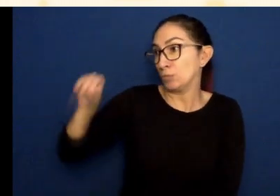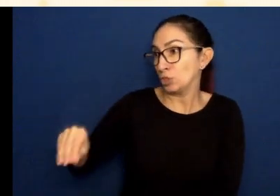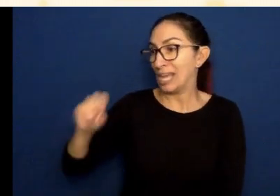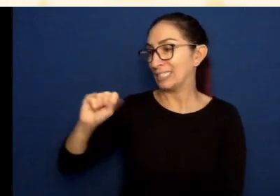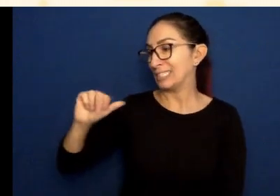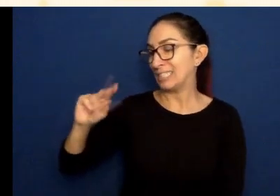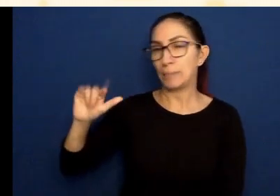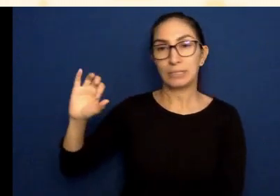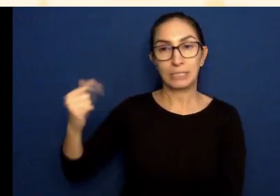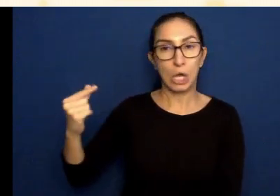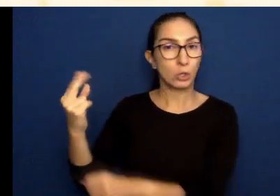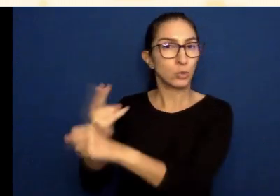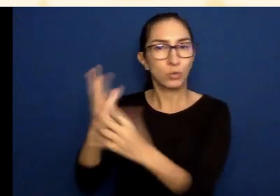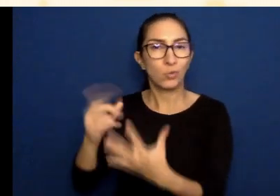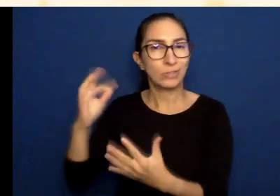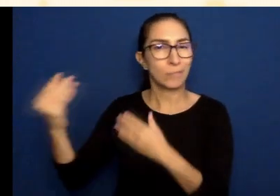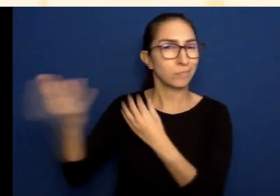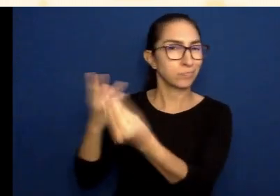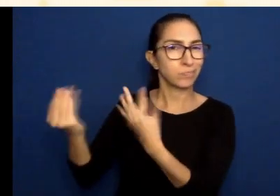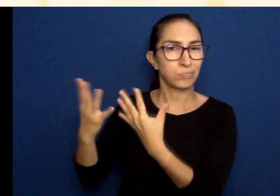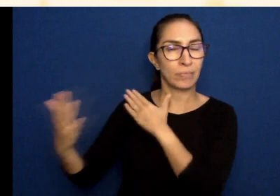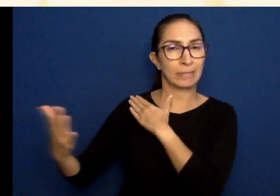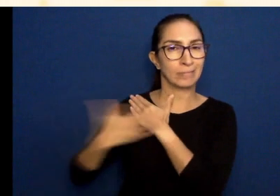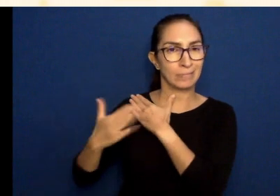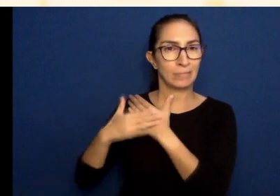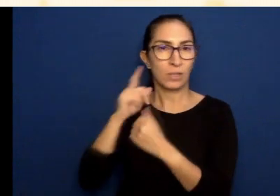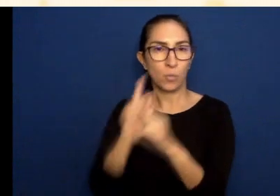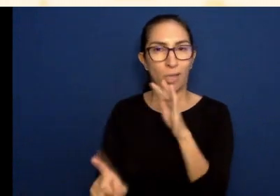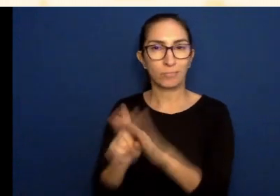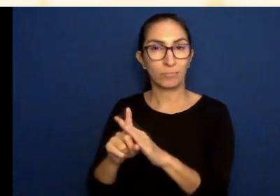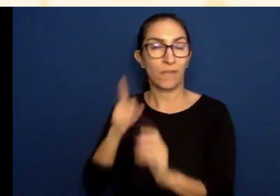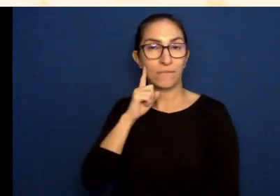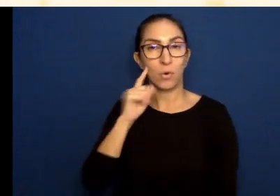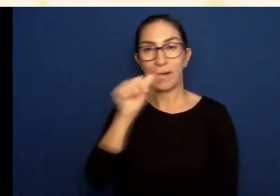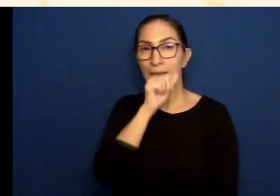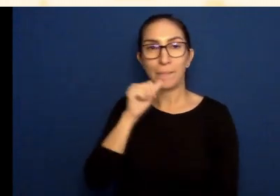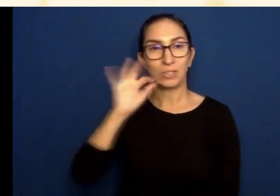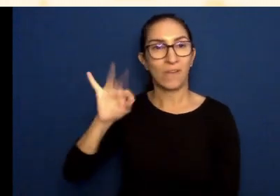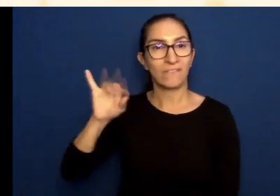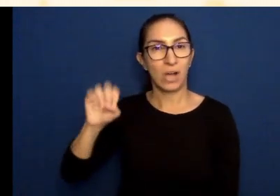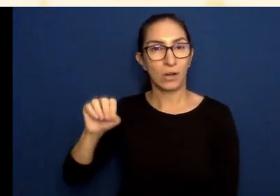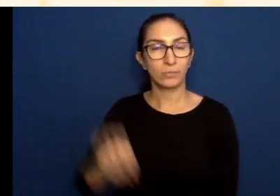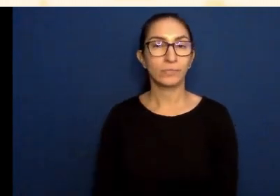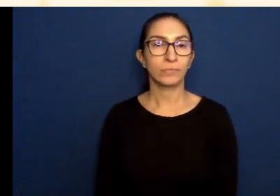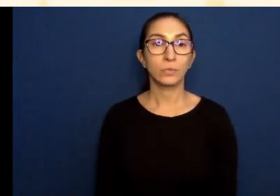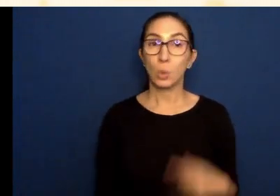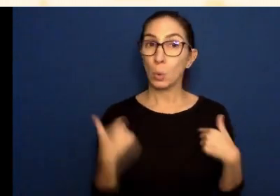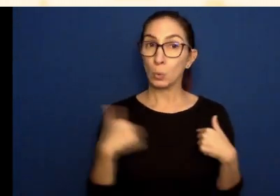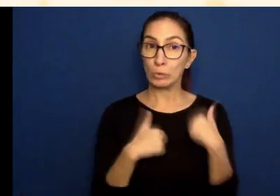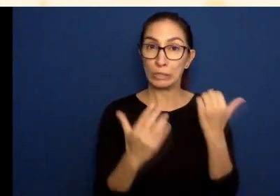These are things that you only need to worry about if your analytics are saying, Hey, 90% of our mobile users are Samsung users.